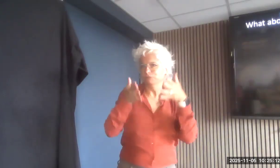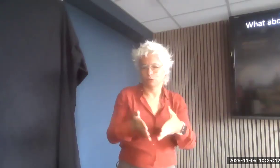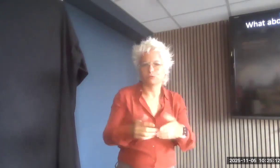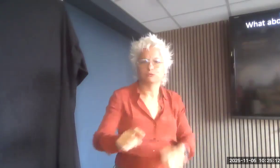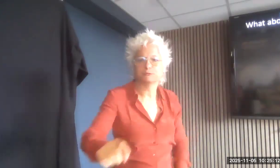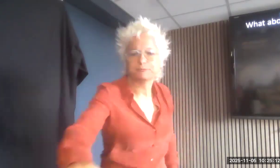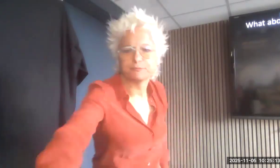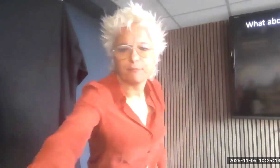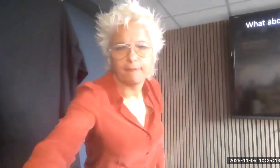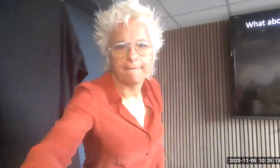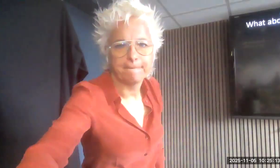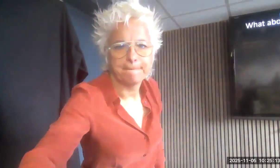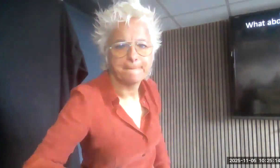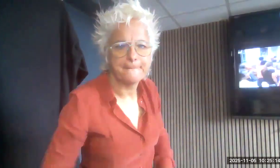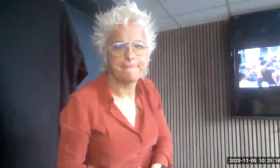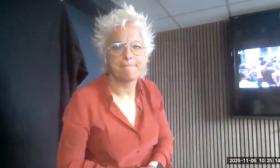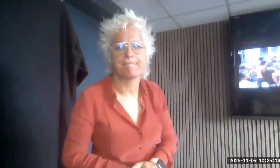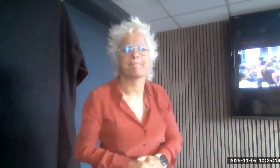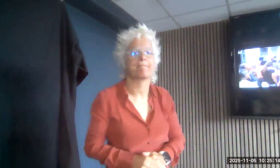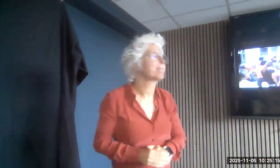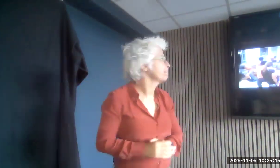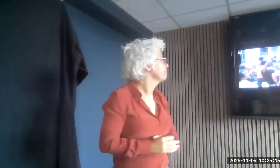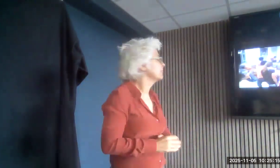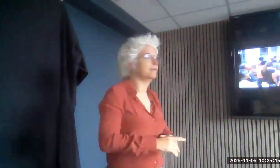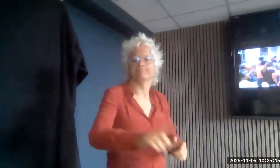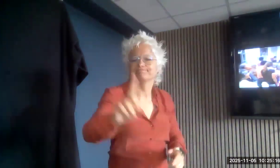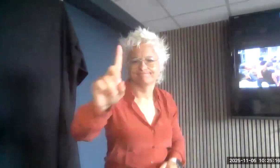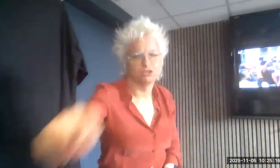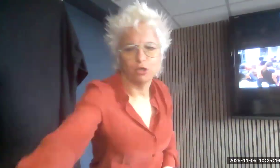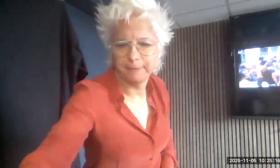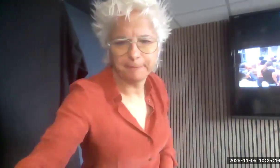And focus very much, on that community.